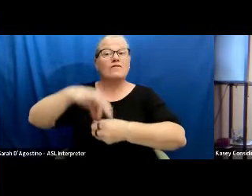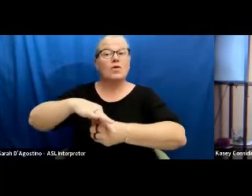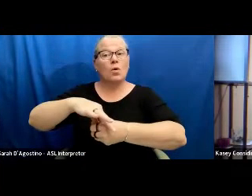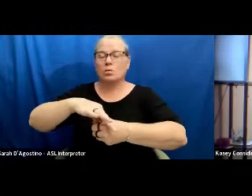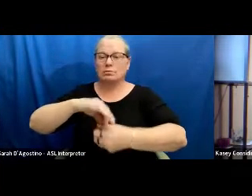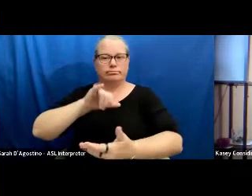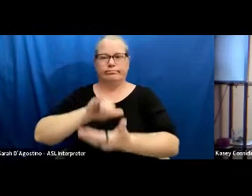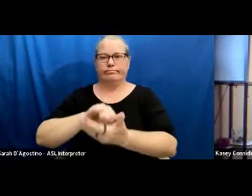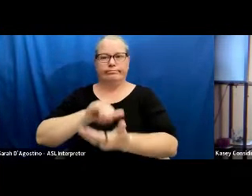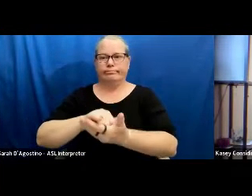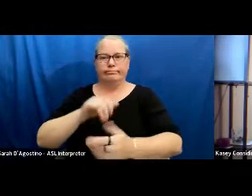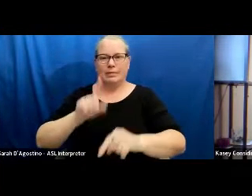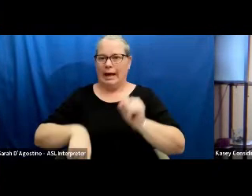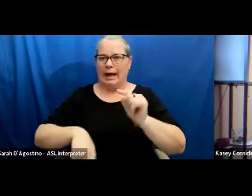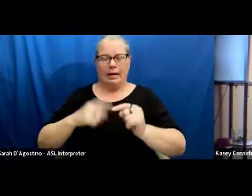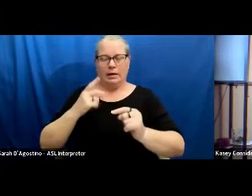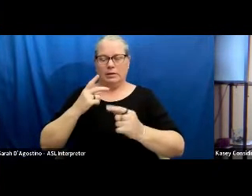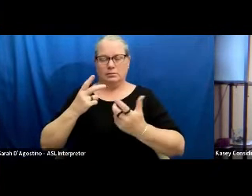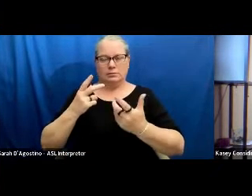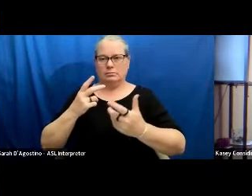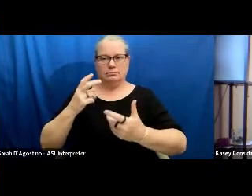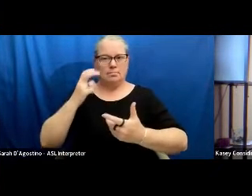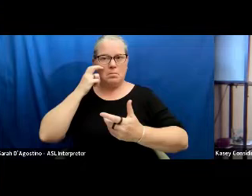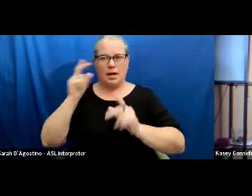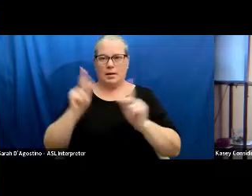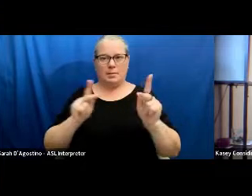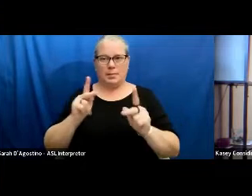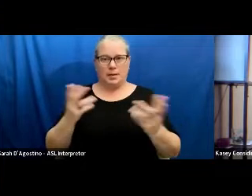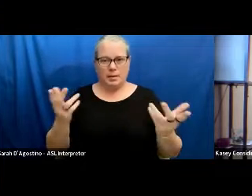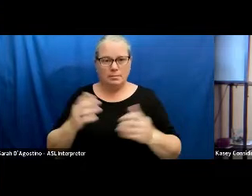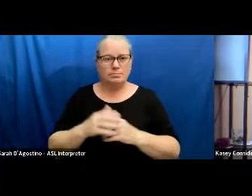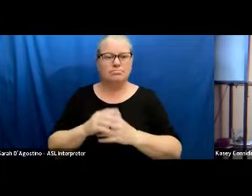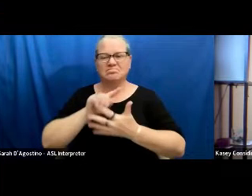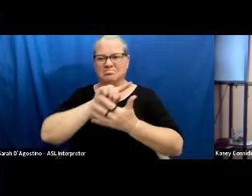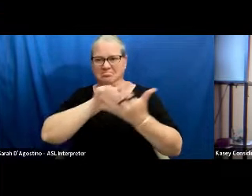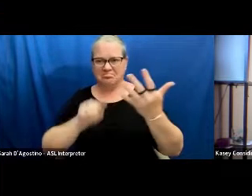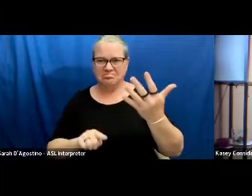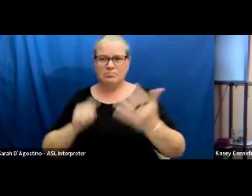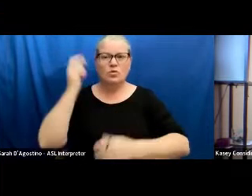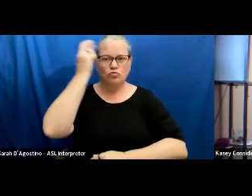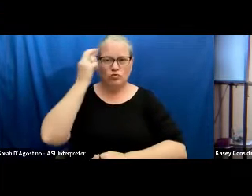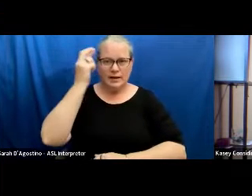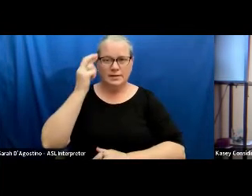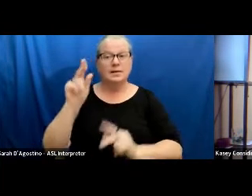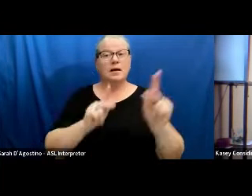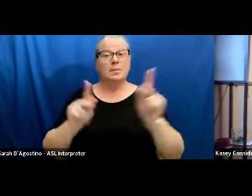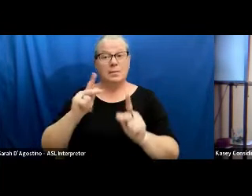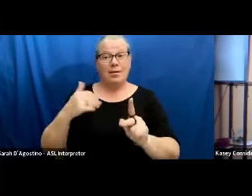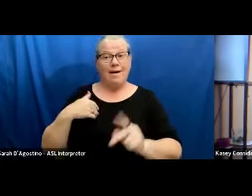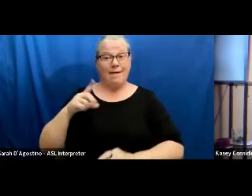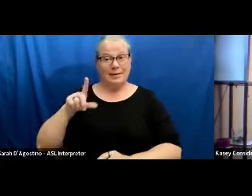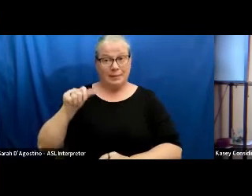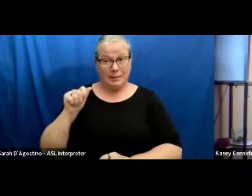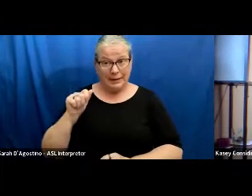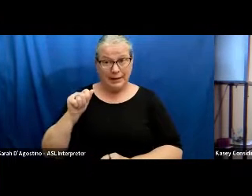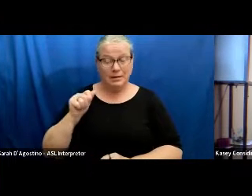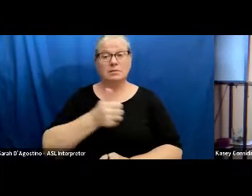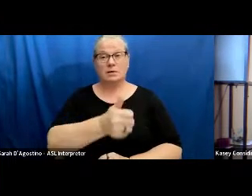so these are a number of reasons why voters with disabilities have needed to advocate for